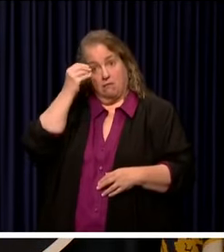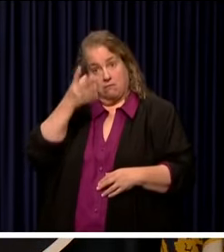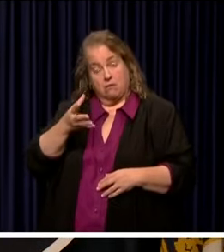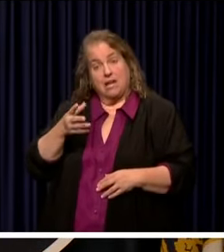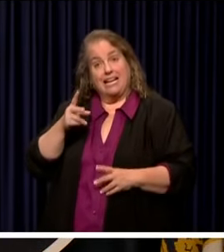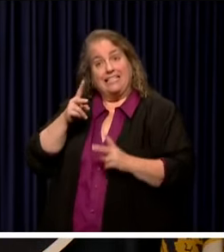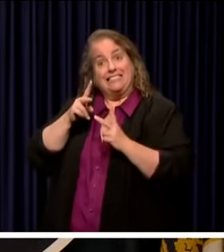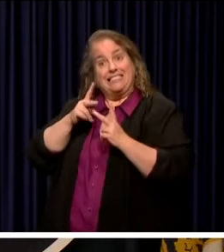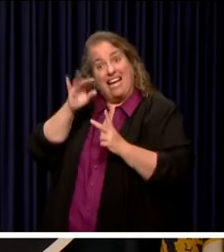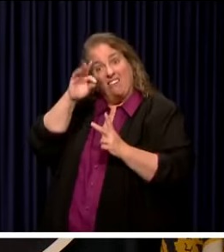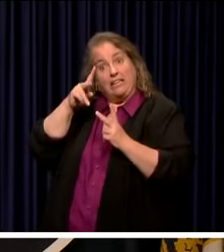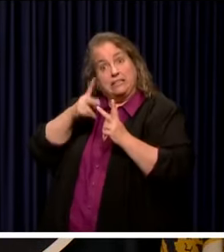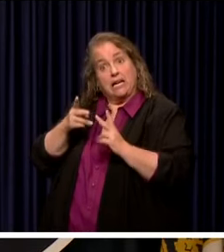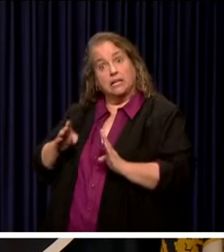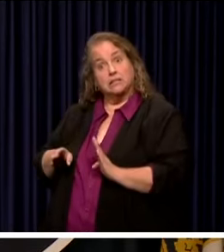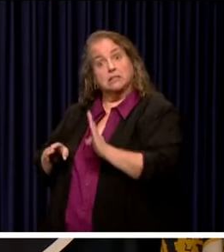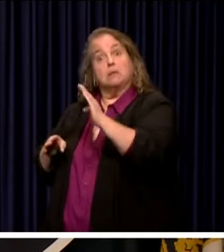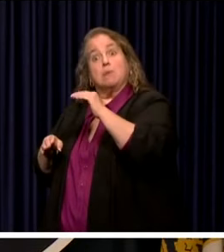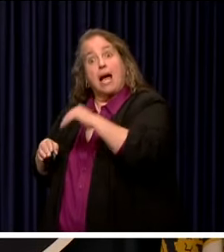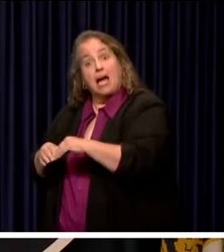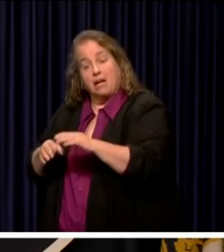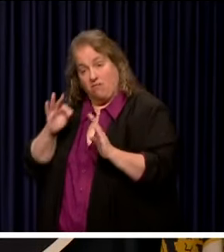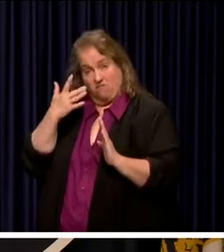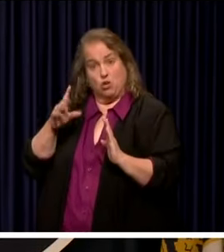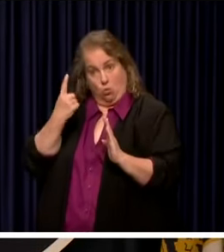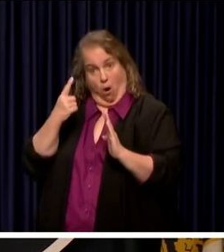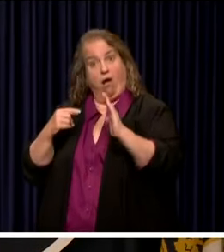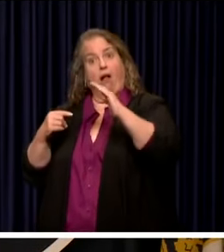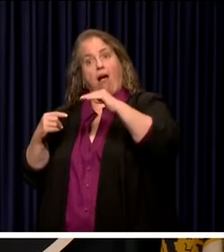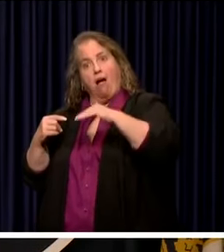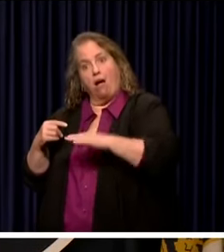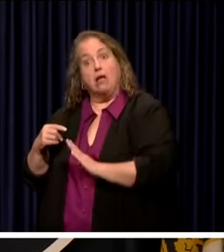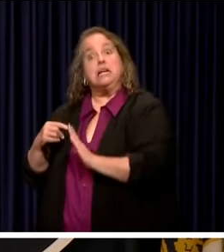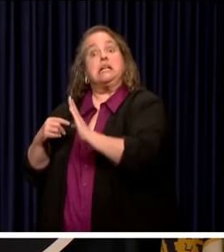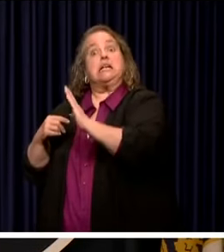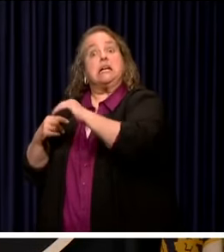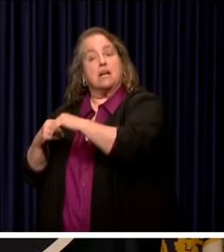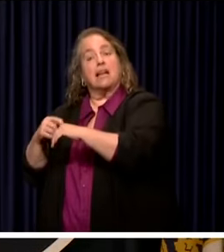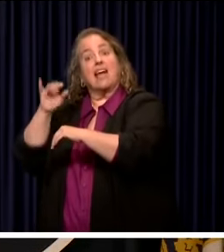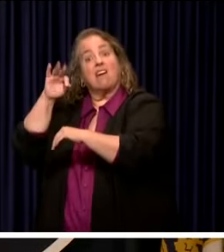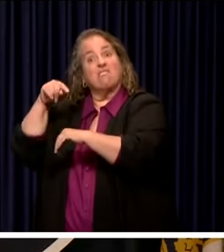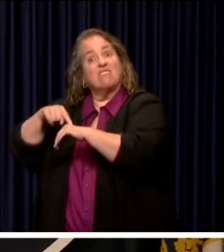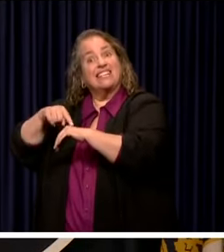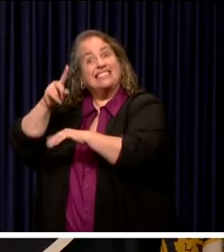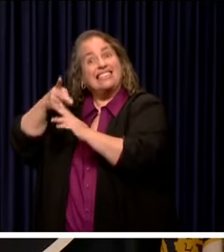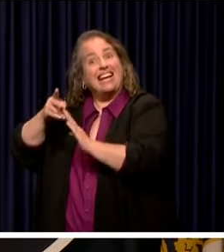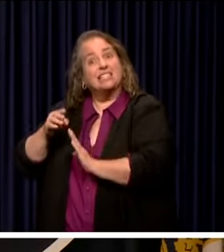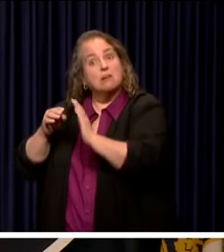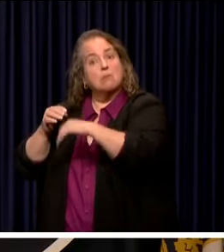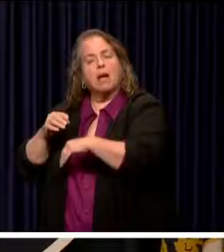COMMITMENT HAS TO BE, YES, TO BE READY AND TO PLAN, BUT TO MAKE